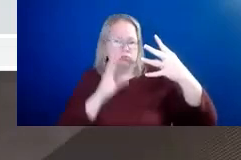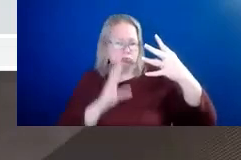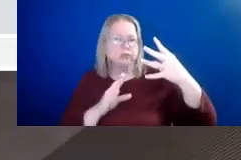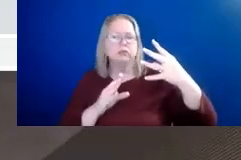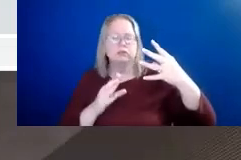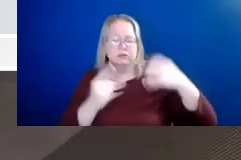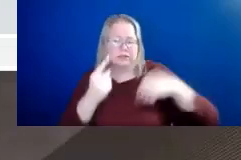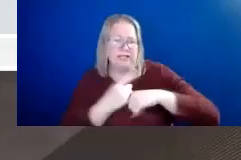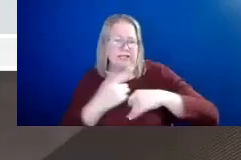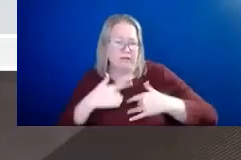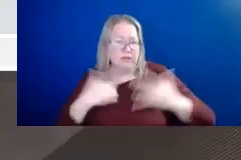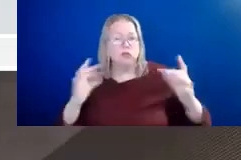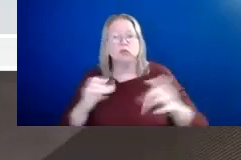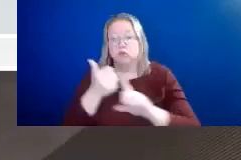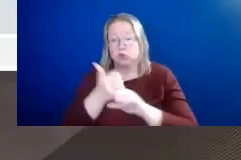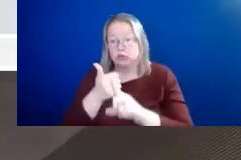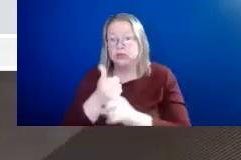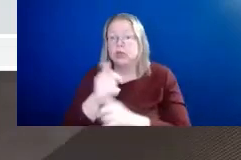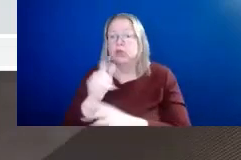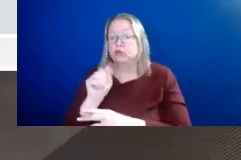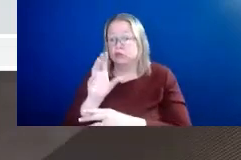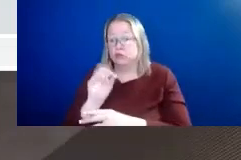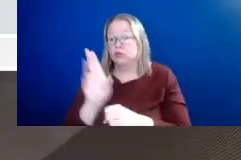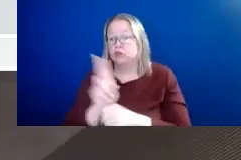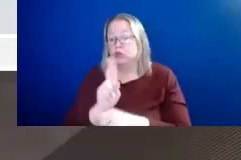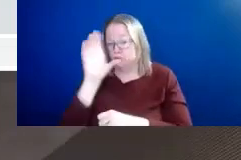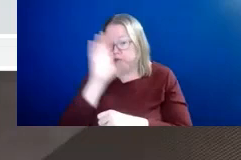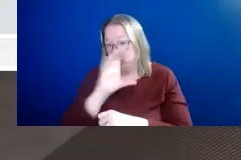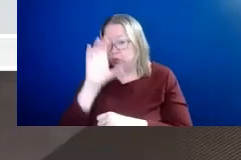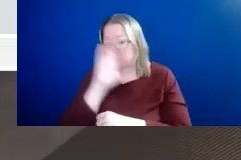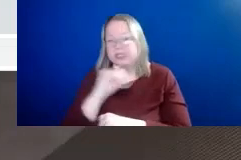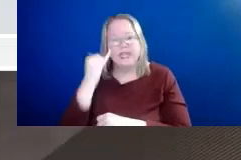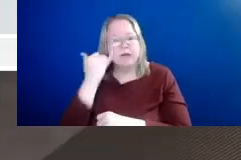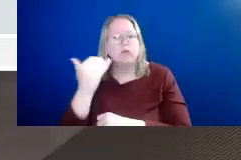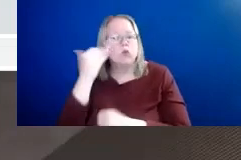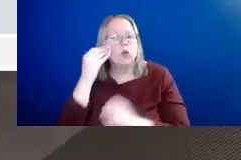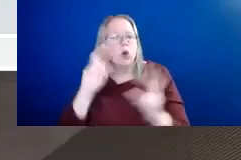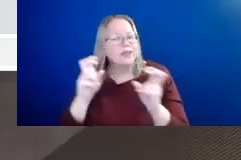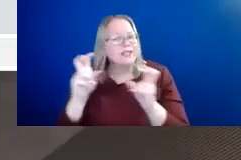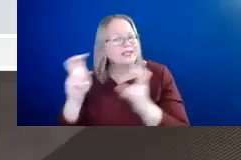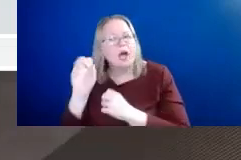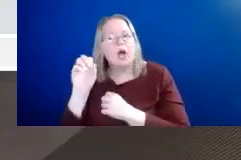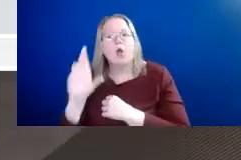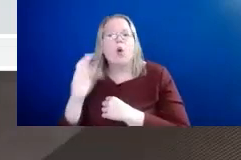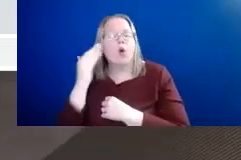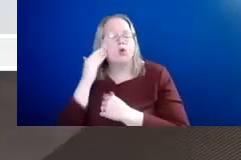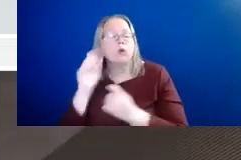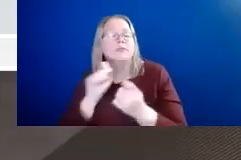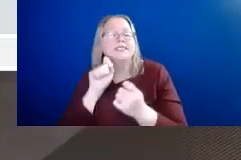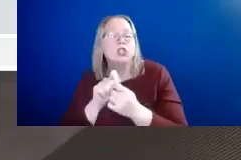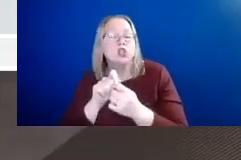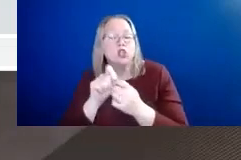so I encourage you to just use the search bar if you know the title is 12:30:21 or the particular author you are looking for